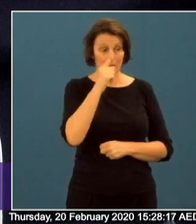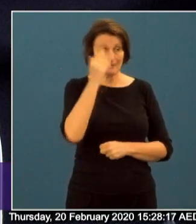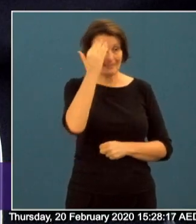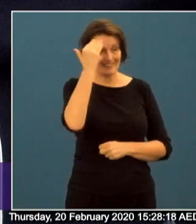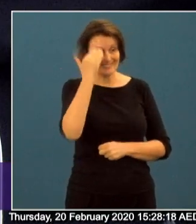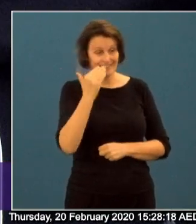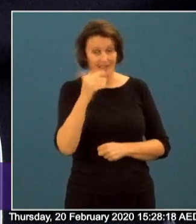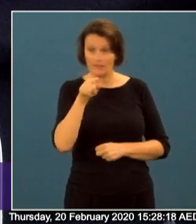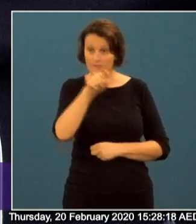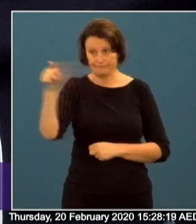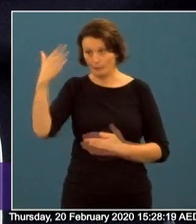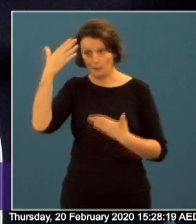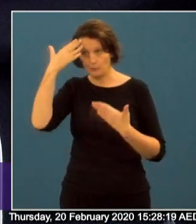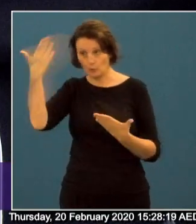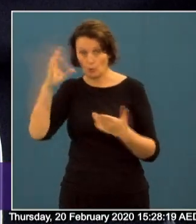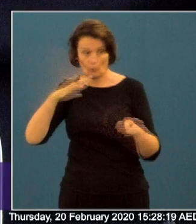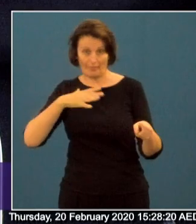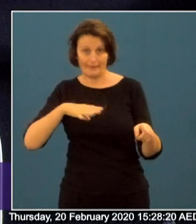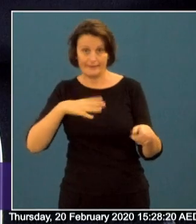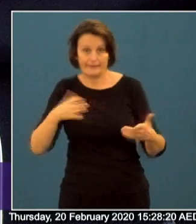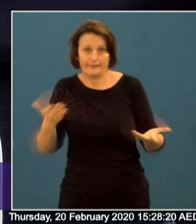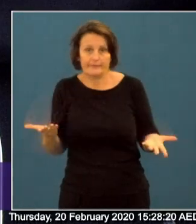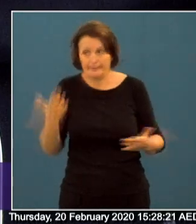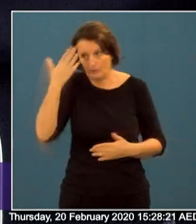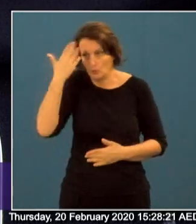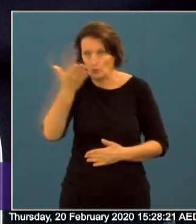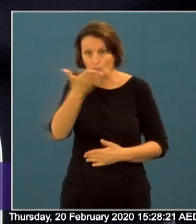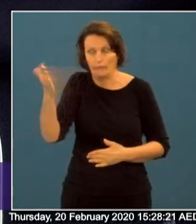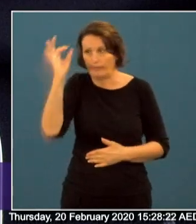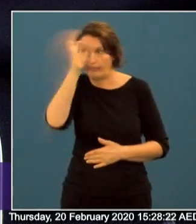sector. And I think we've heard —